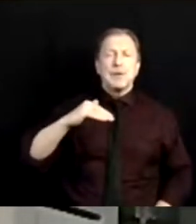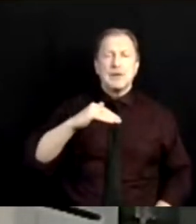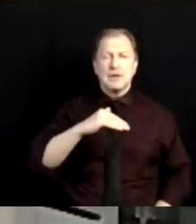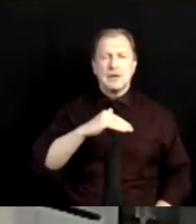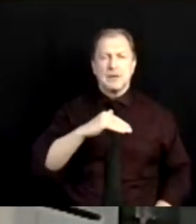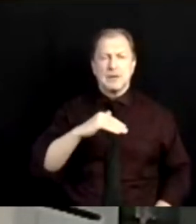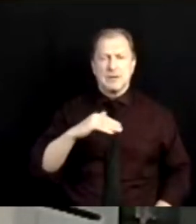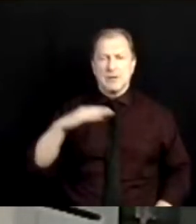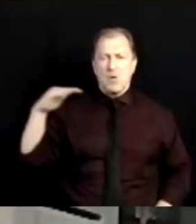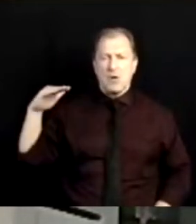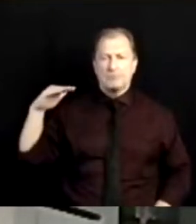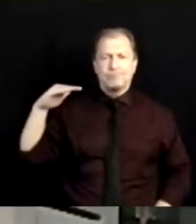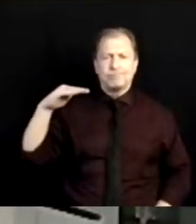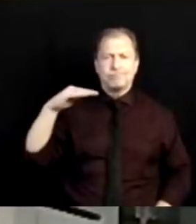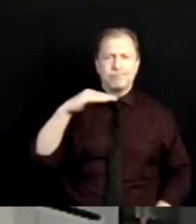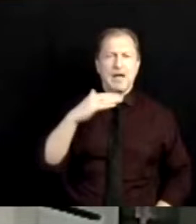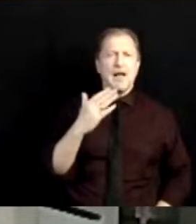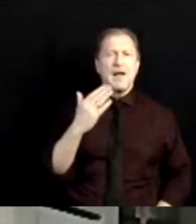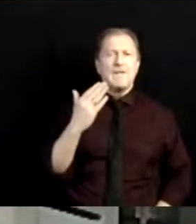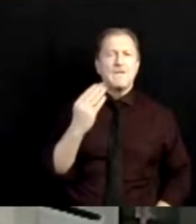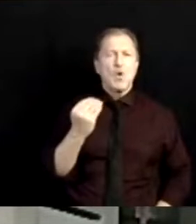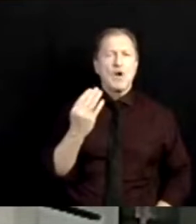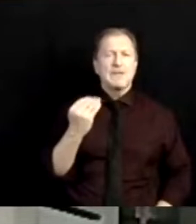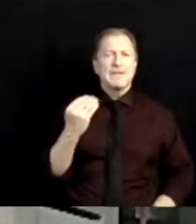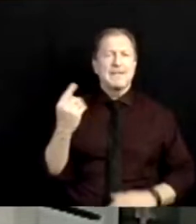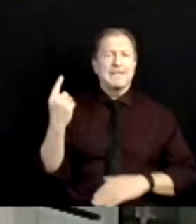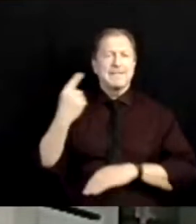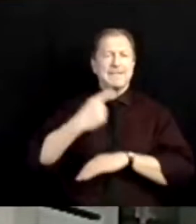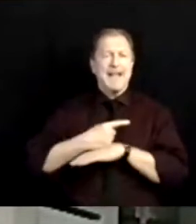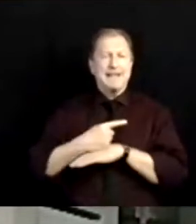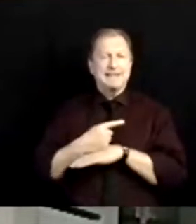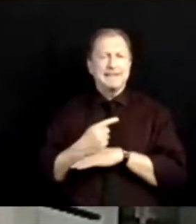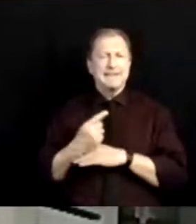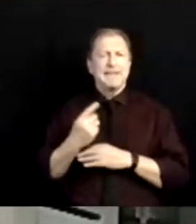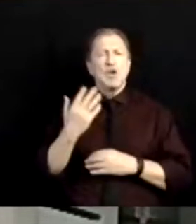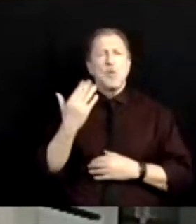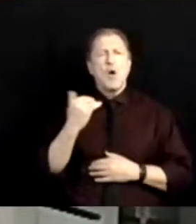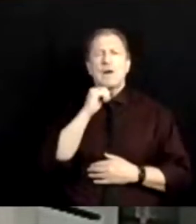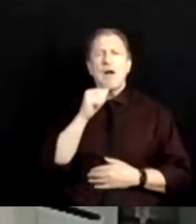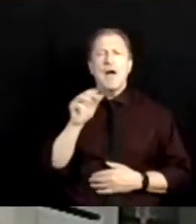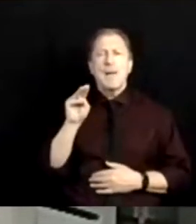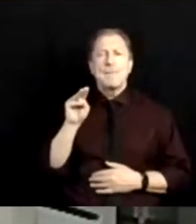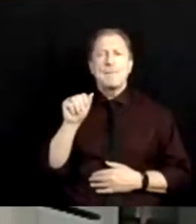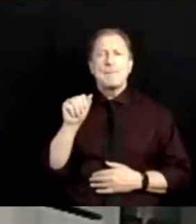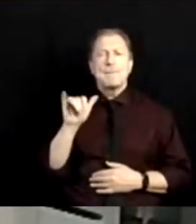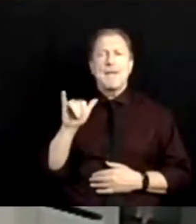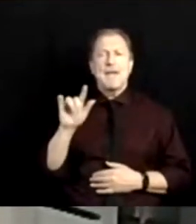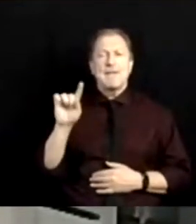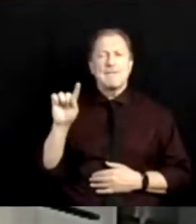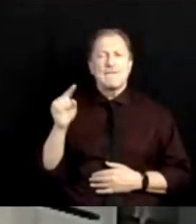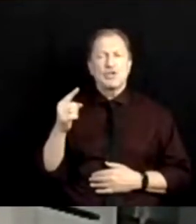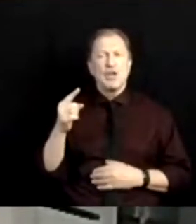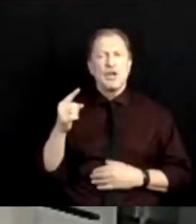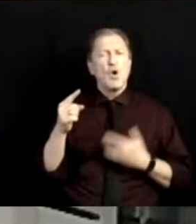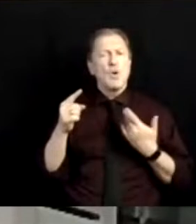DOWNWARD TRENDS IN HOSPITALIZATIONS FOR 28 DAYS. WHY MUST THAT REGION BEGIN ON MAY 1 IF A REGION ALREADY MET THE CONDITIONS, WHY MUST IT